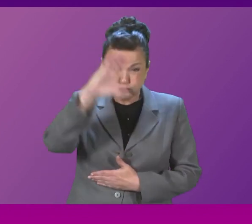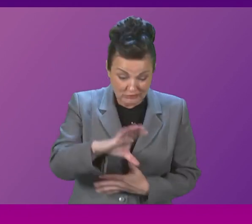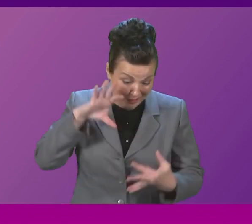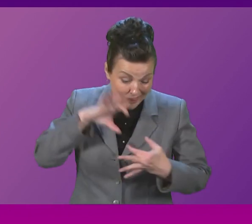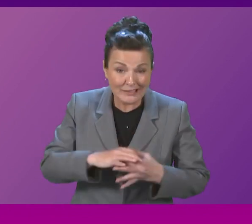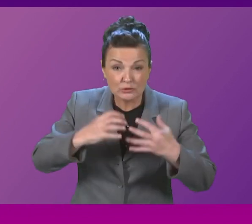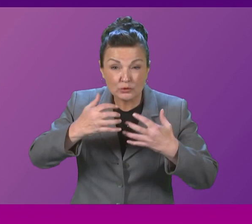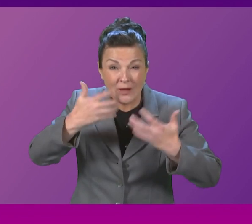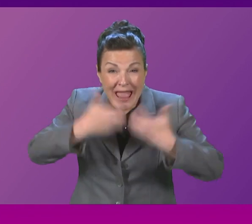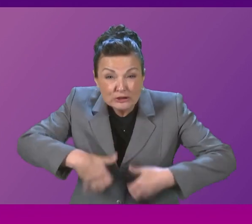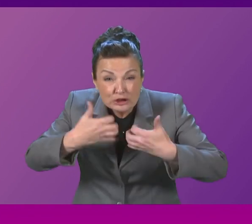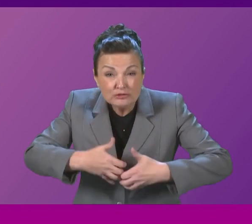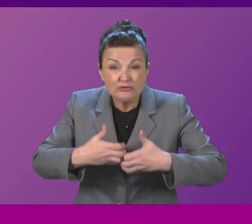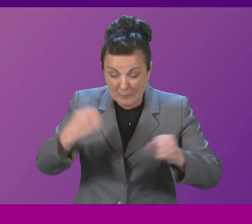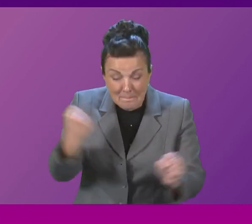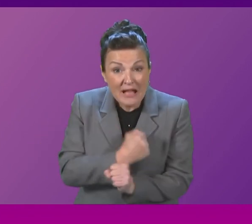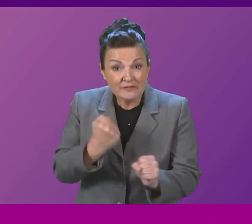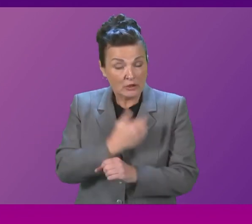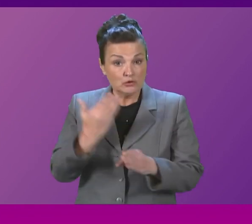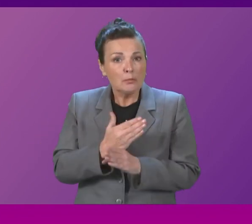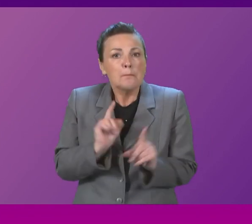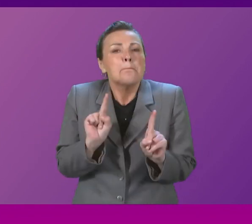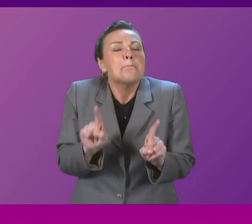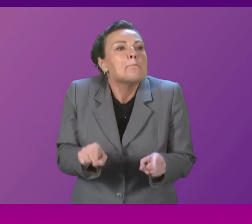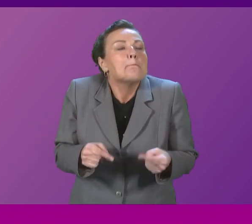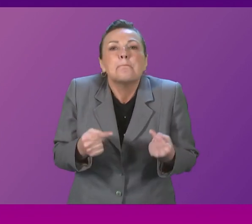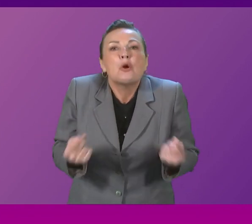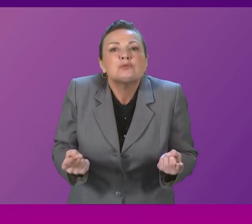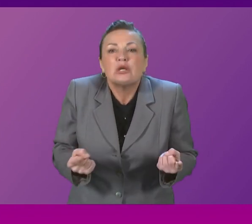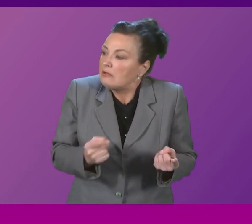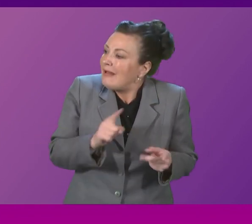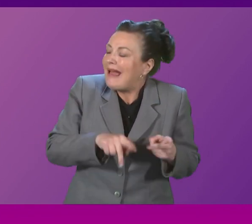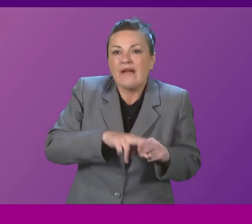and manufacturing jobs would not be possible if the SNP got its way.